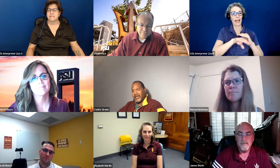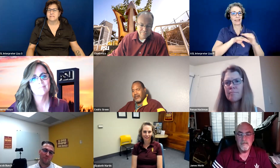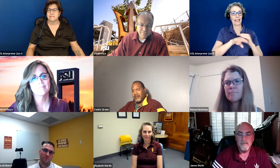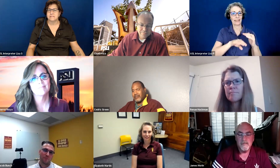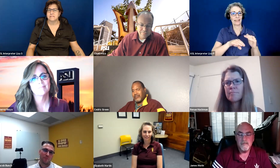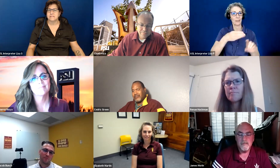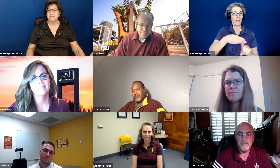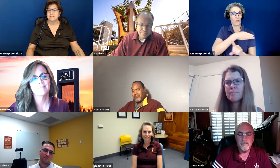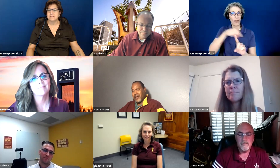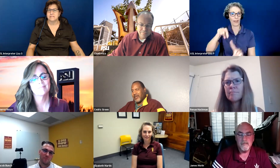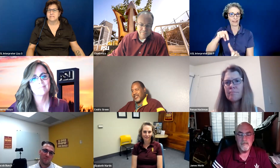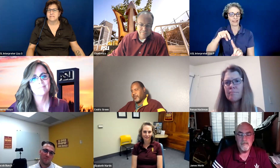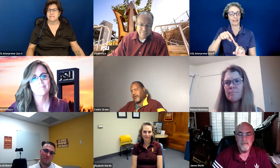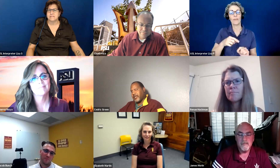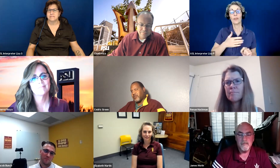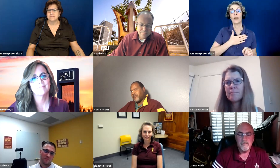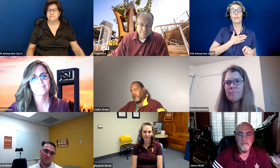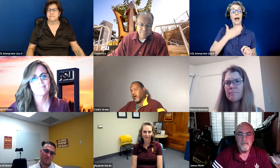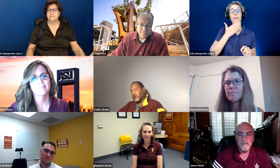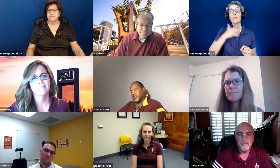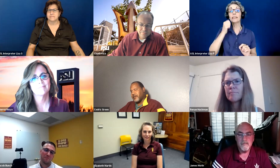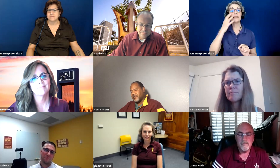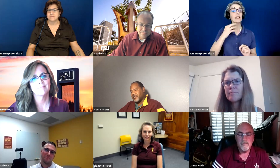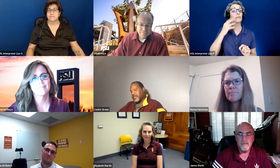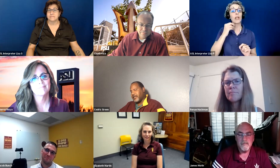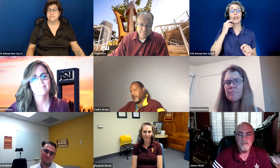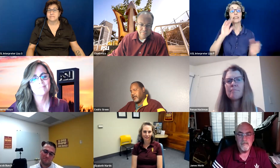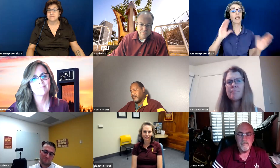And my best experience by far was at Arizona state,